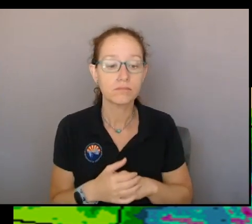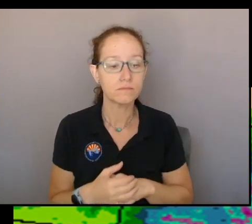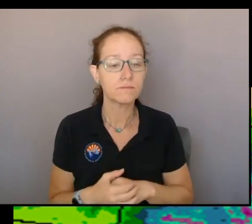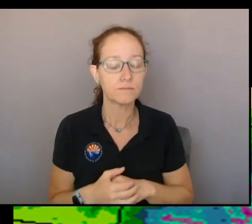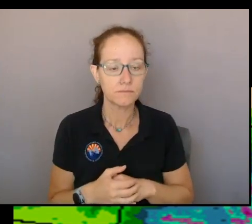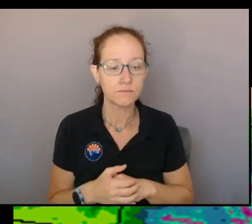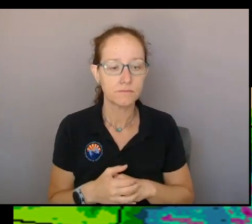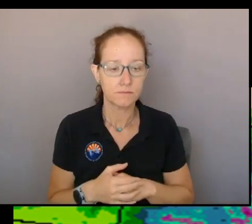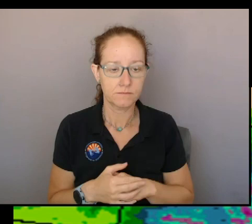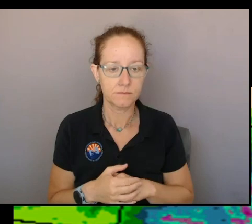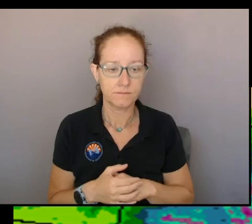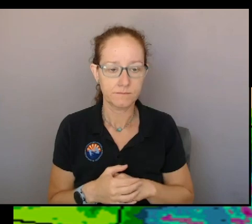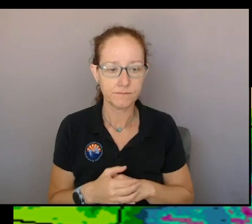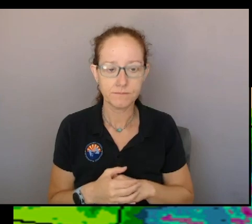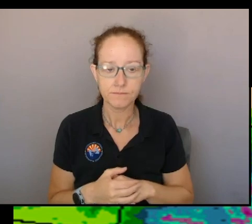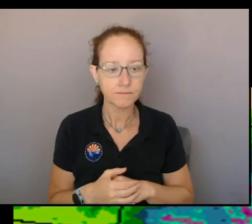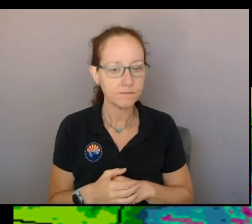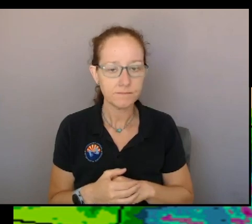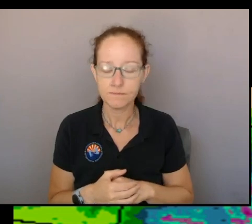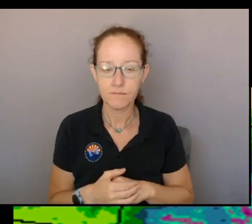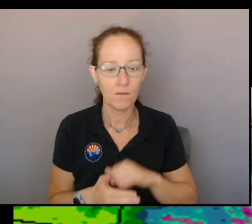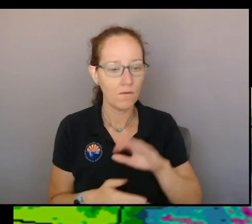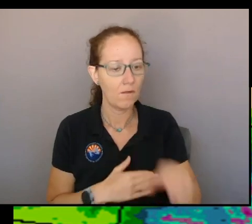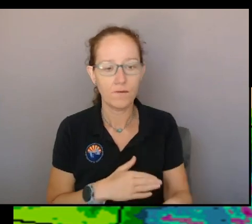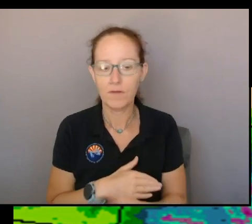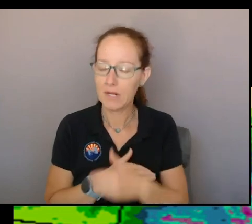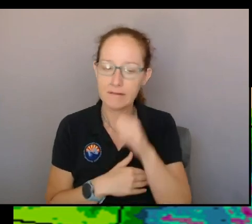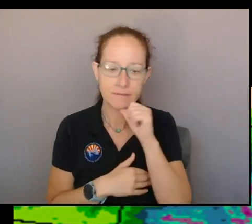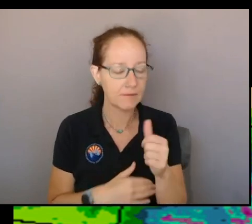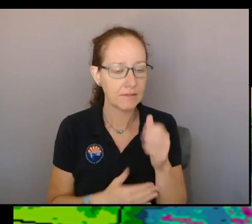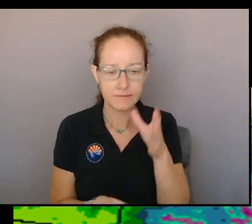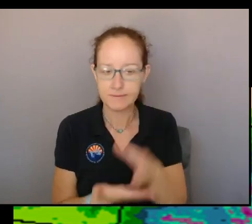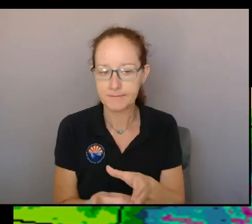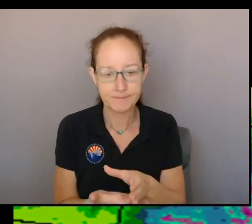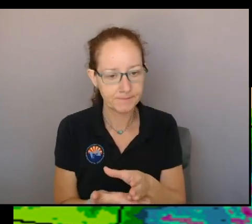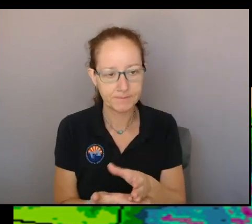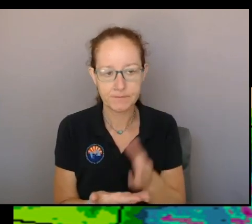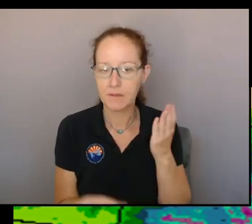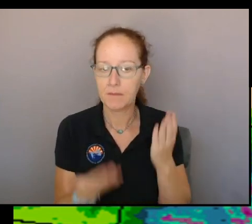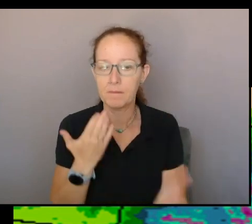going to stop overnight. We're probably going to see rain continuing in the overnight hours, all the way through